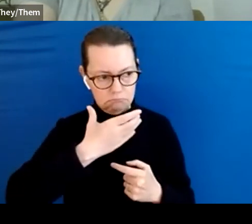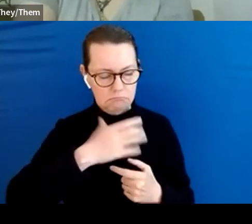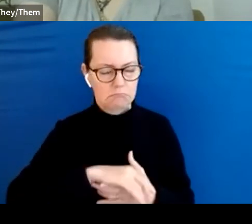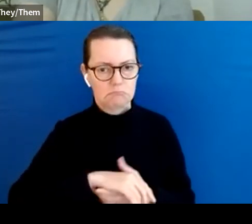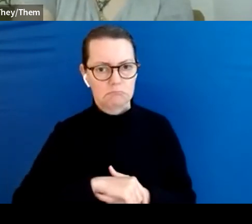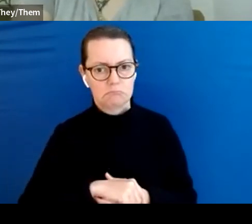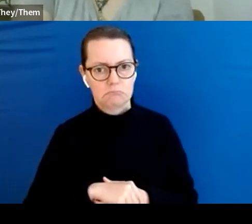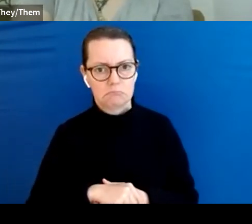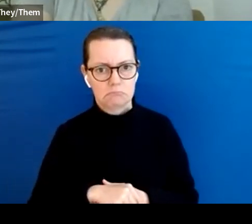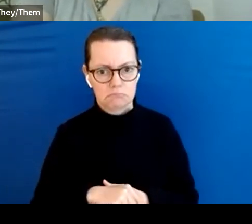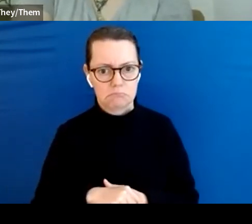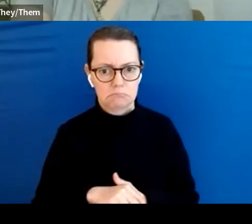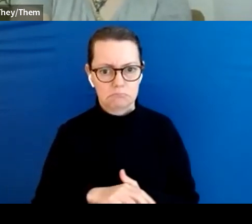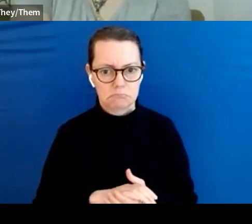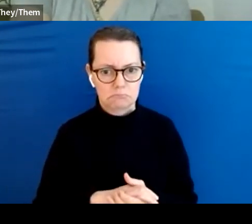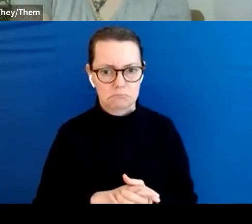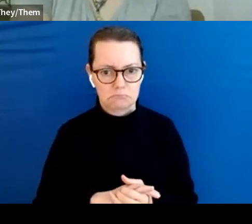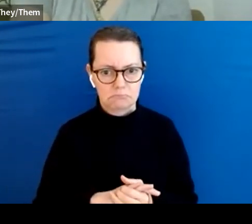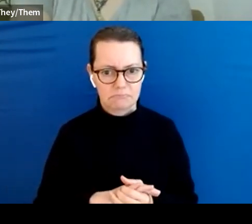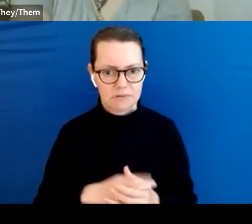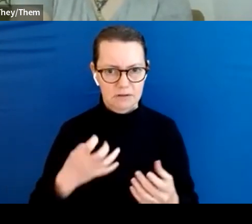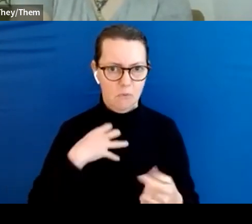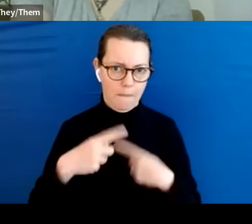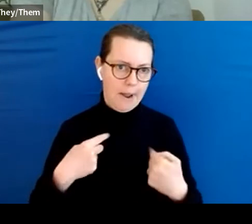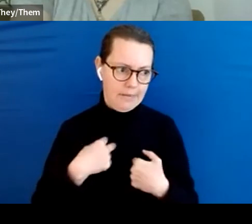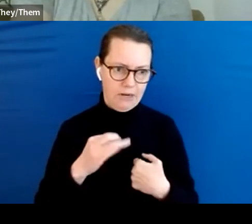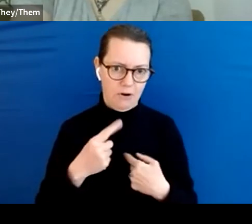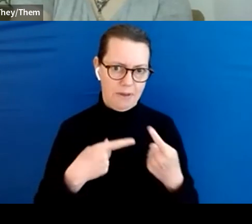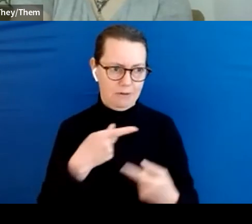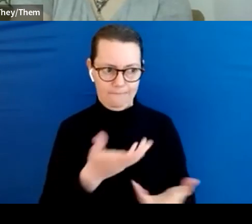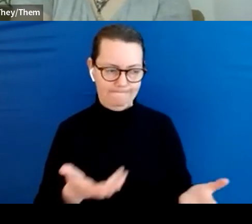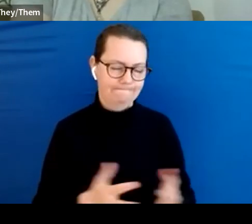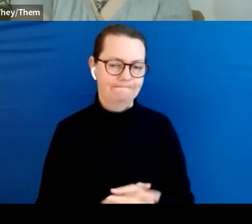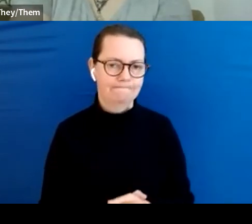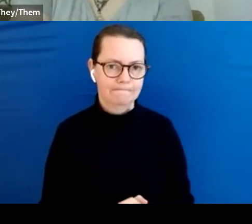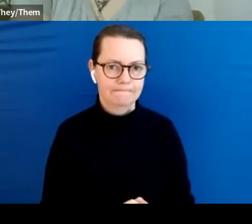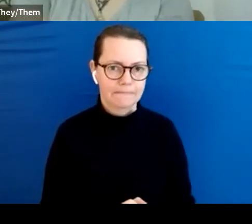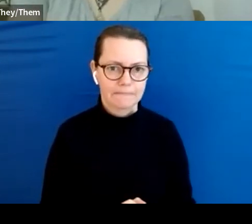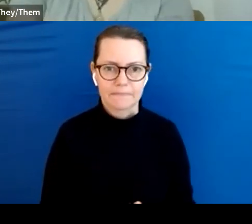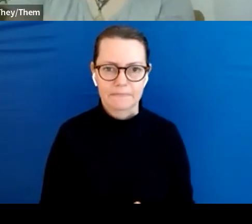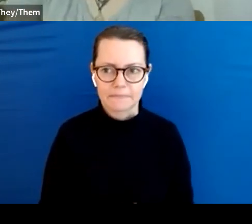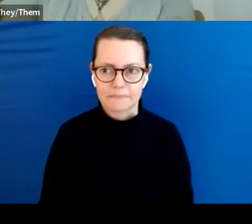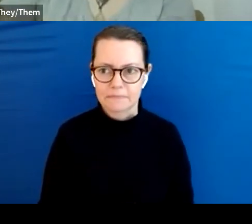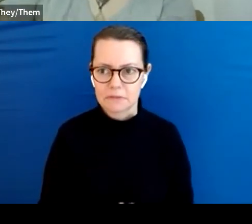Like I wouldn't necessarily a mosque, sometimes it's more about me than it is about you.